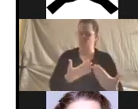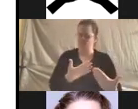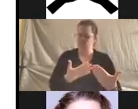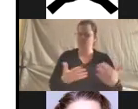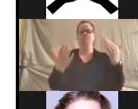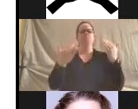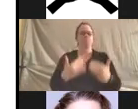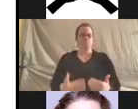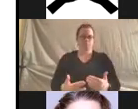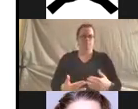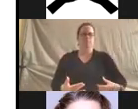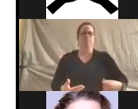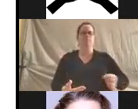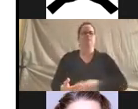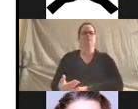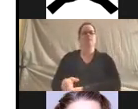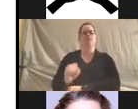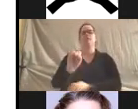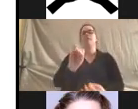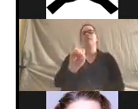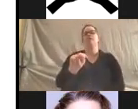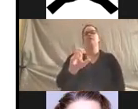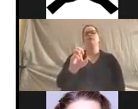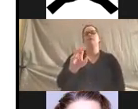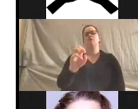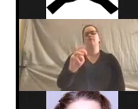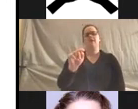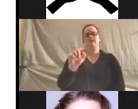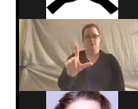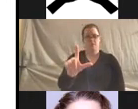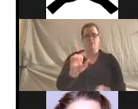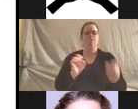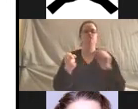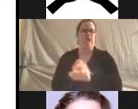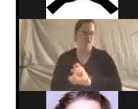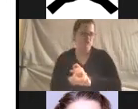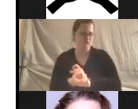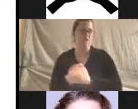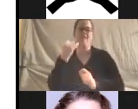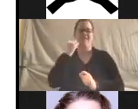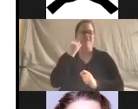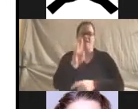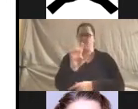Incremental change, so even if your bill doesn't pass, like maybe the whole bill didn't pass,